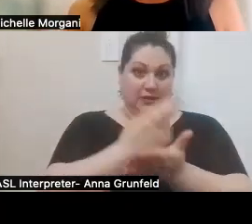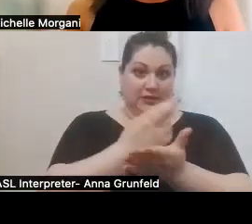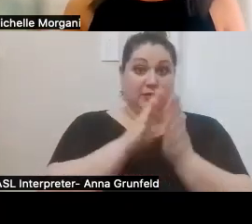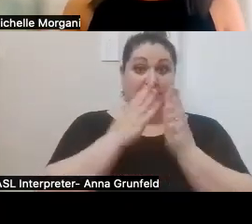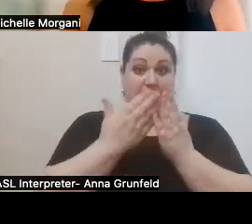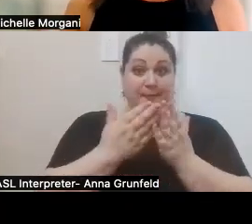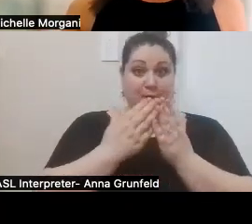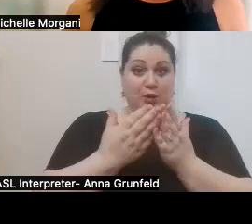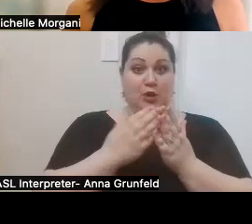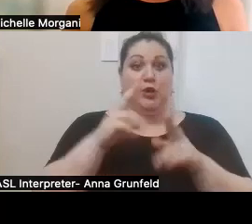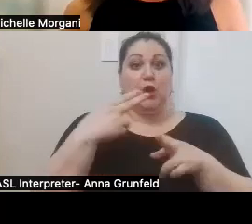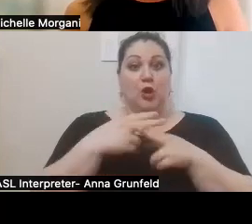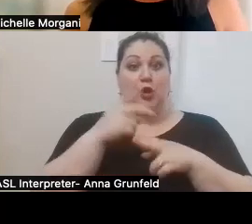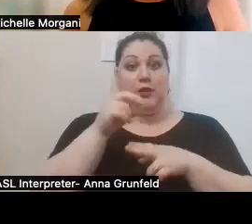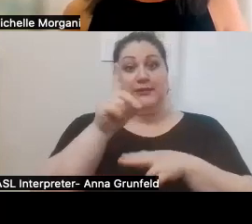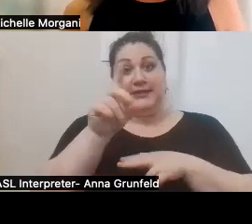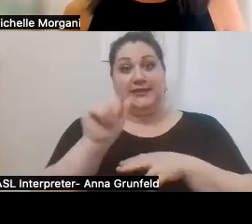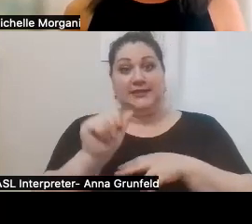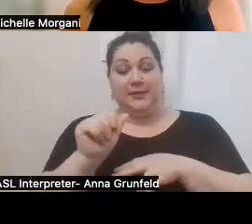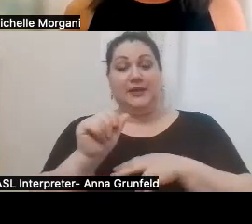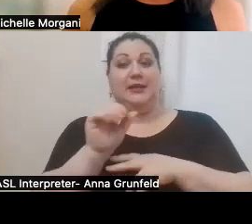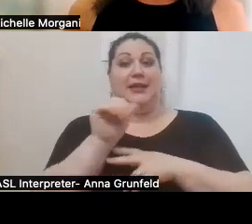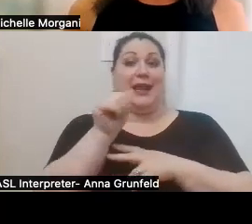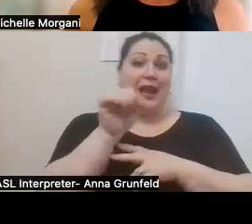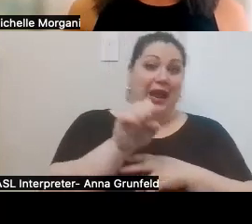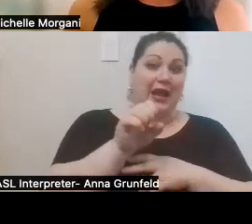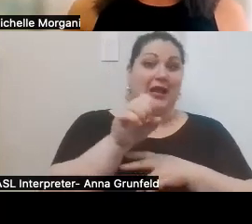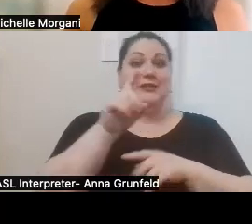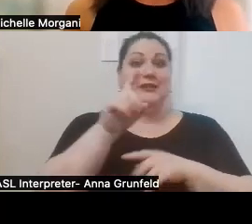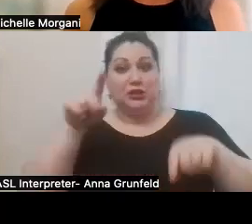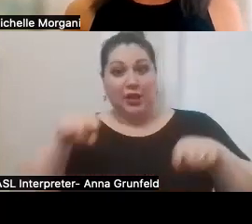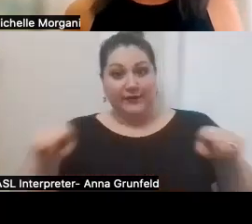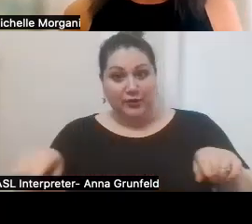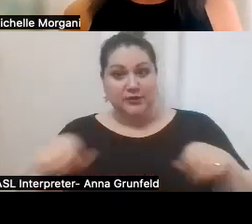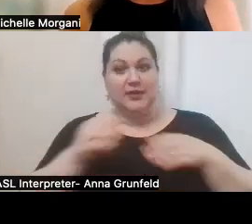a guidebook for inclusion in medicine, nursing, and healthcare professions.